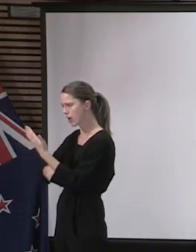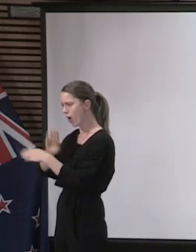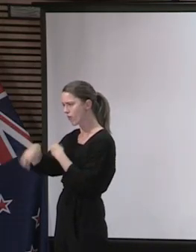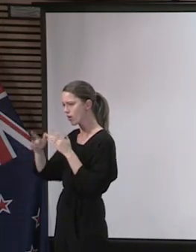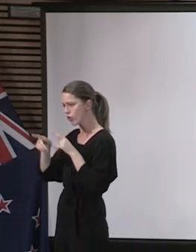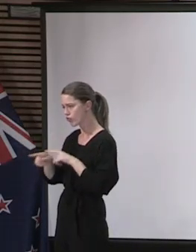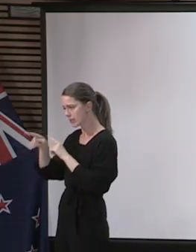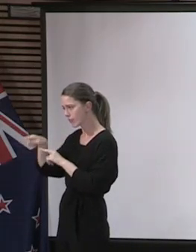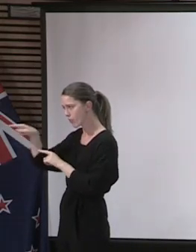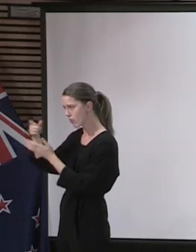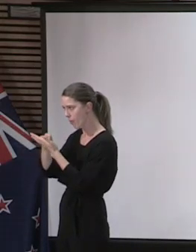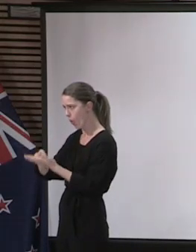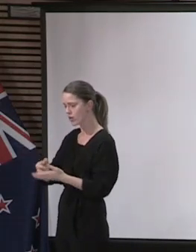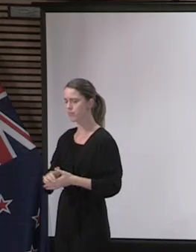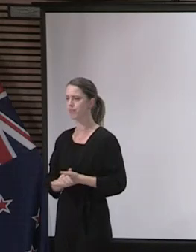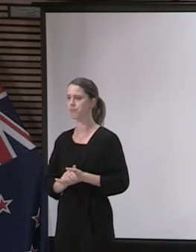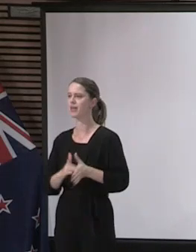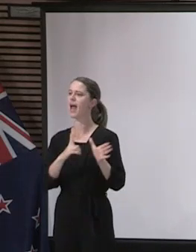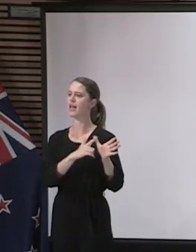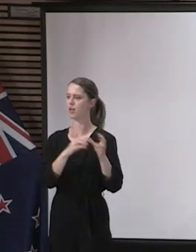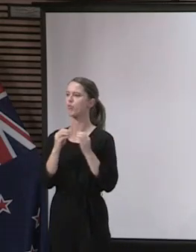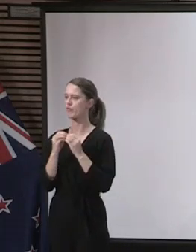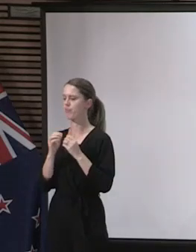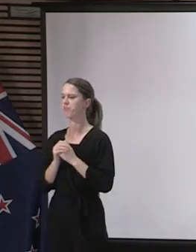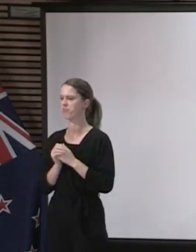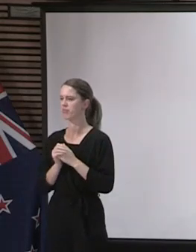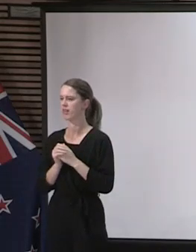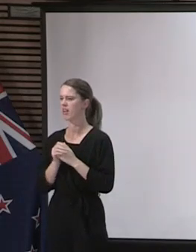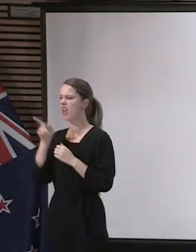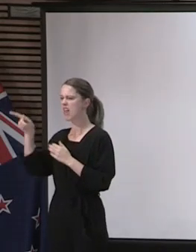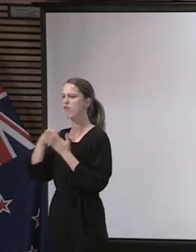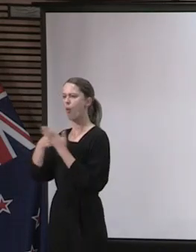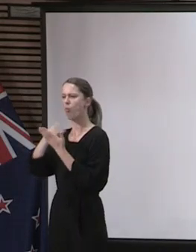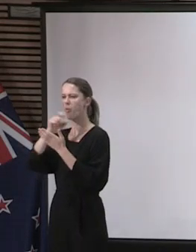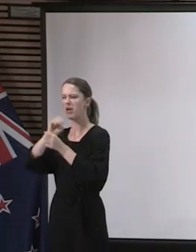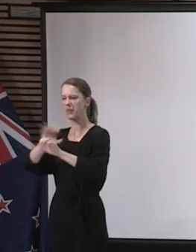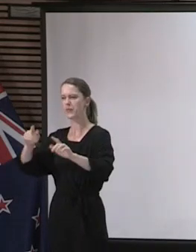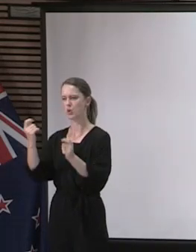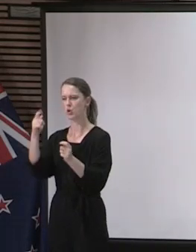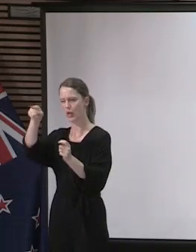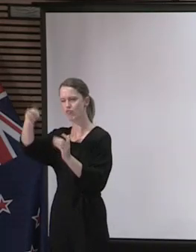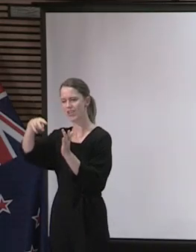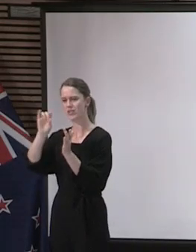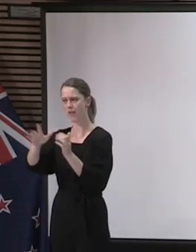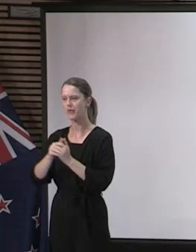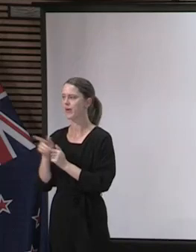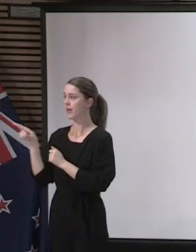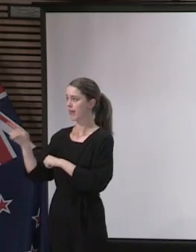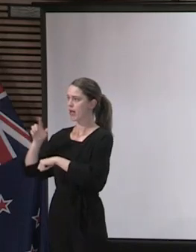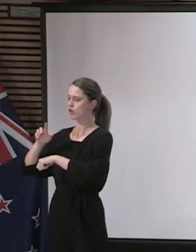Veral as findings about contact tracing and I suppose what confident or not that gave you? I think,